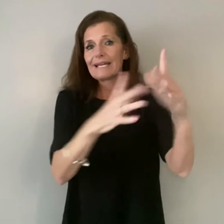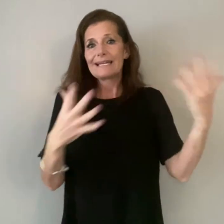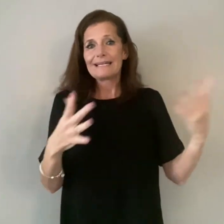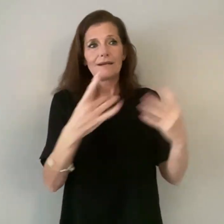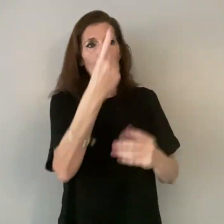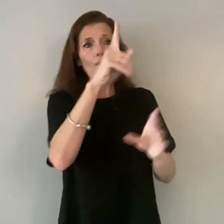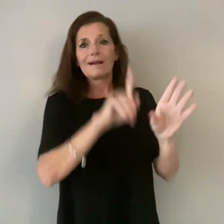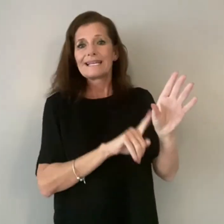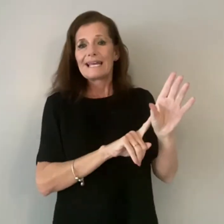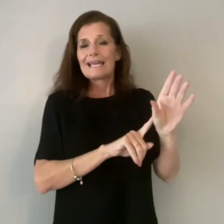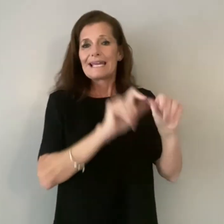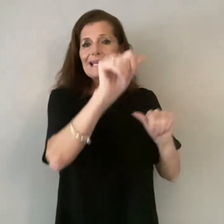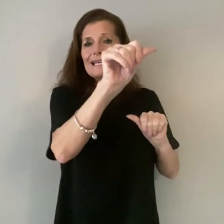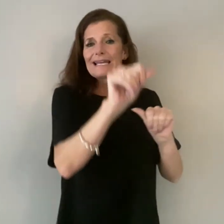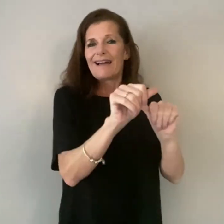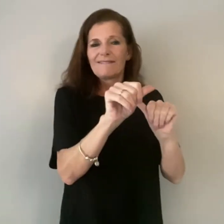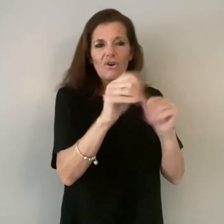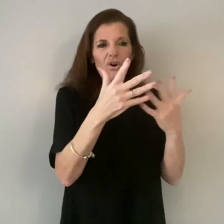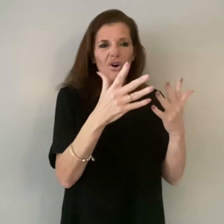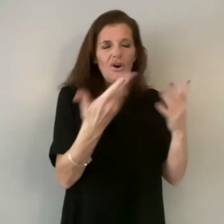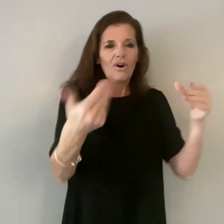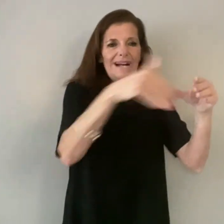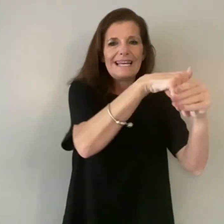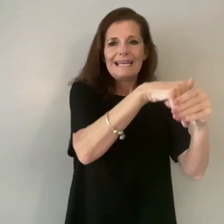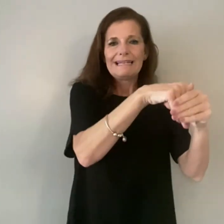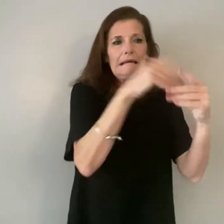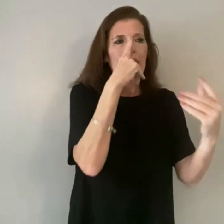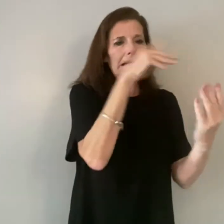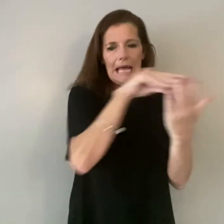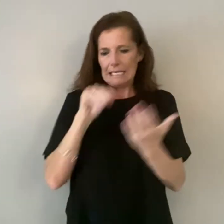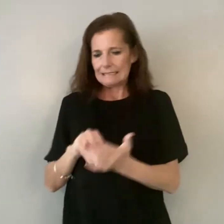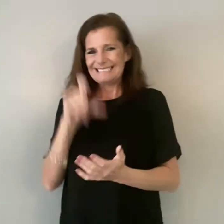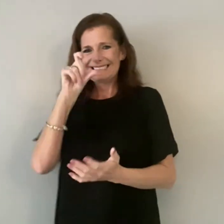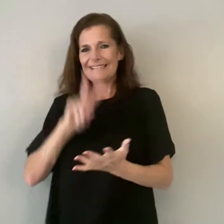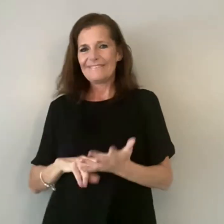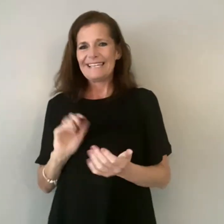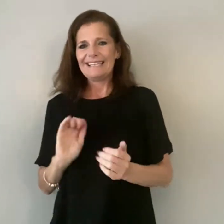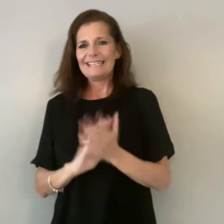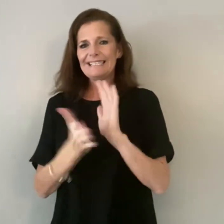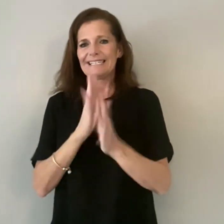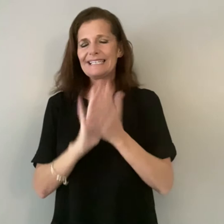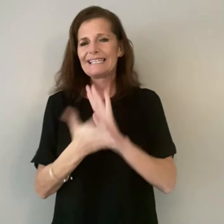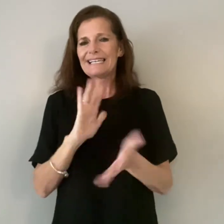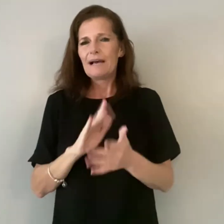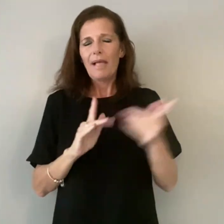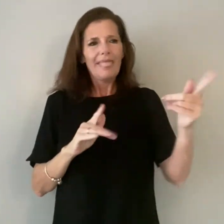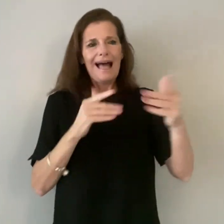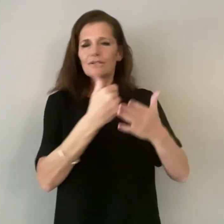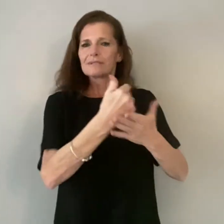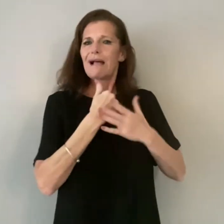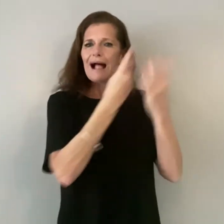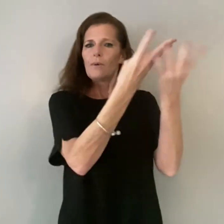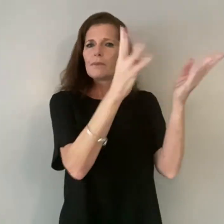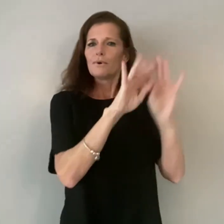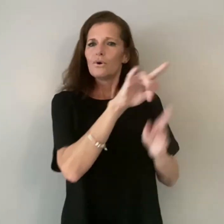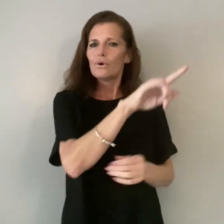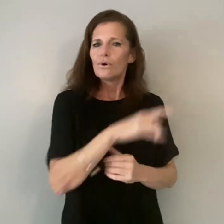even sometimes even shorter because they're serving a bit of time on a board. They can put it on their CV, great but that is quite disruptive as well.